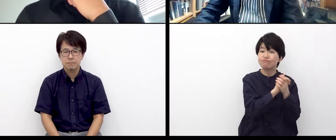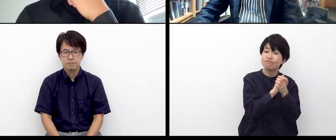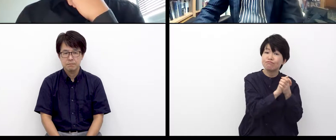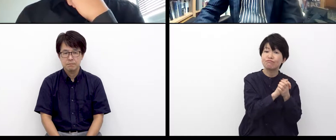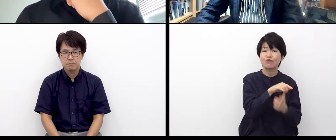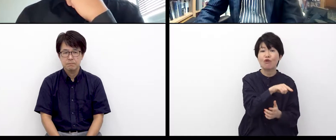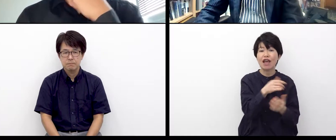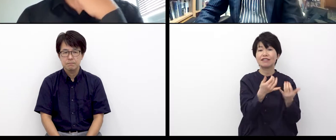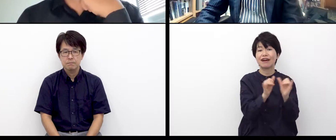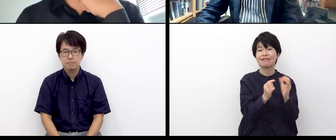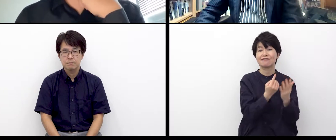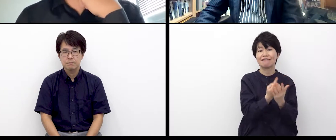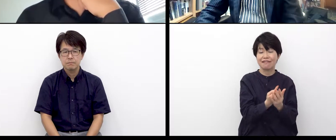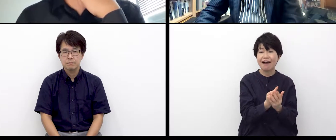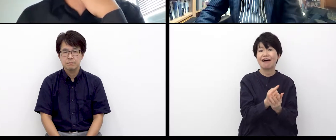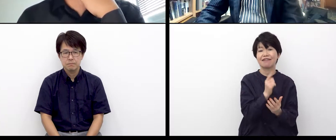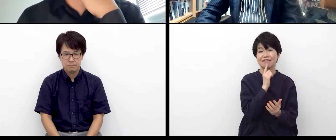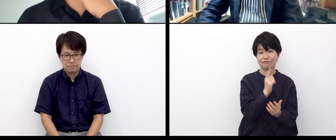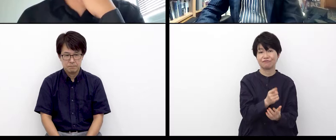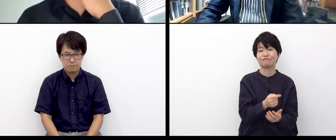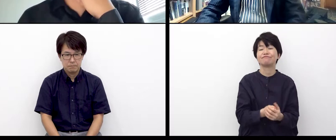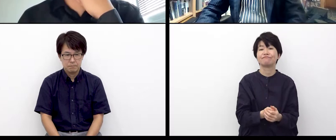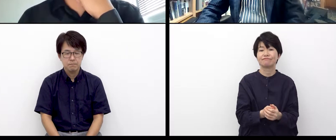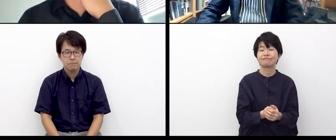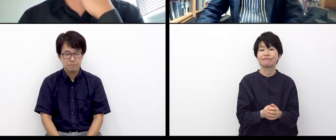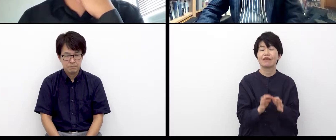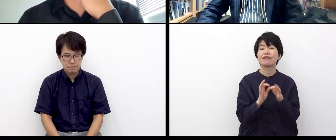Therefore,